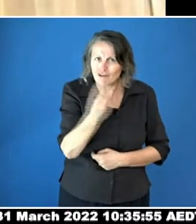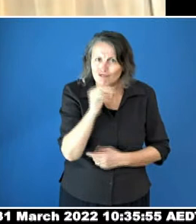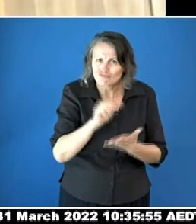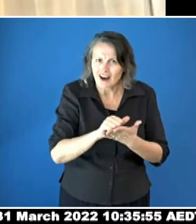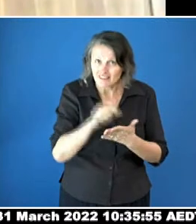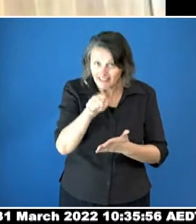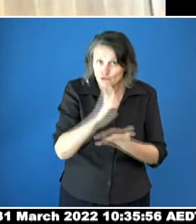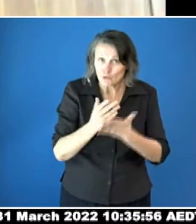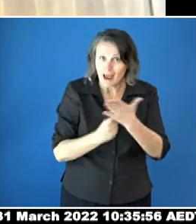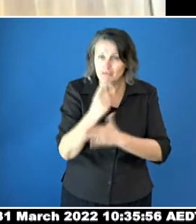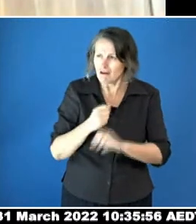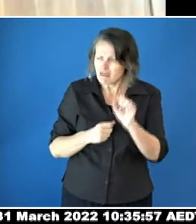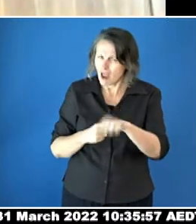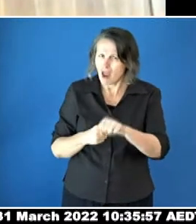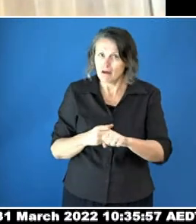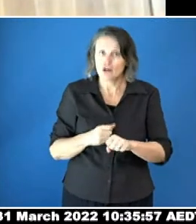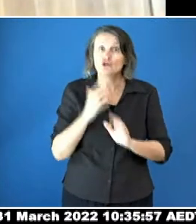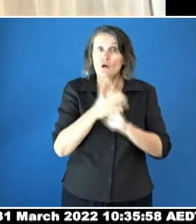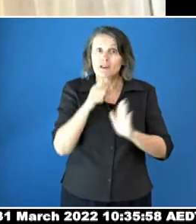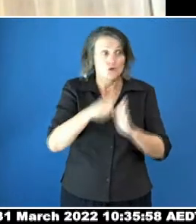Is that what happened? MS CRAWFORD: Yeah. And you were kicked out of that place.